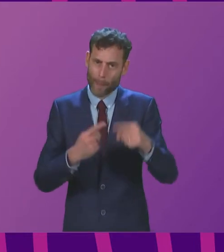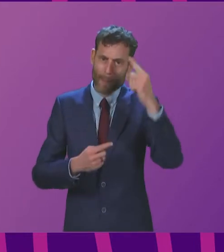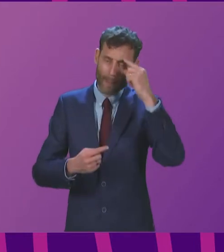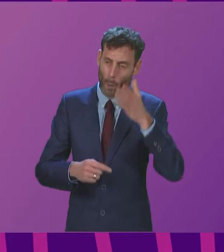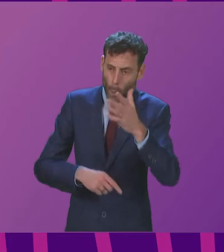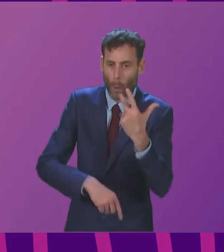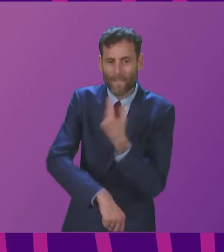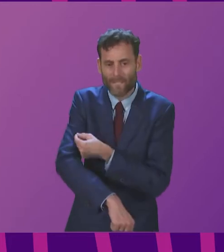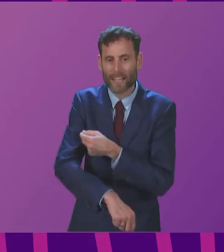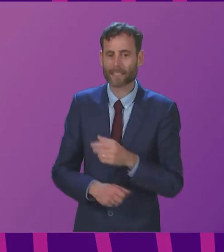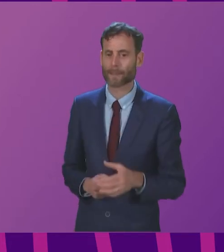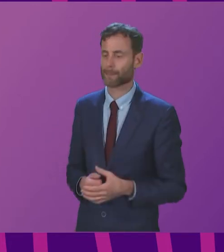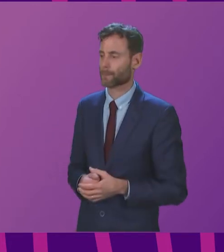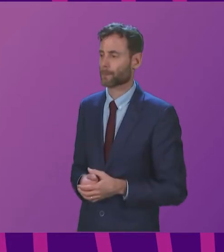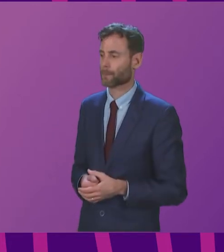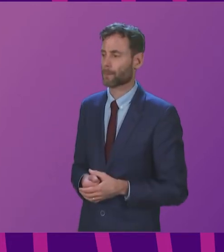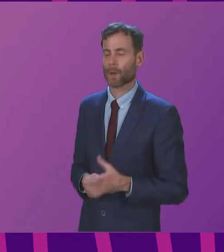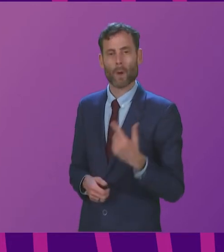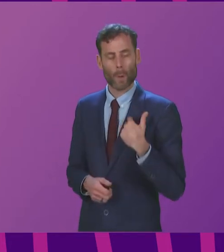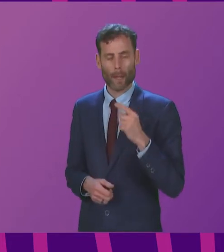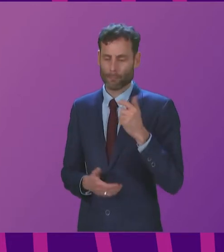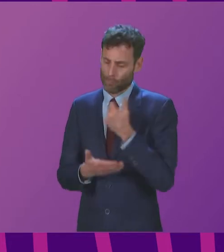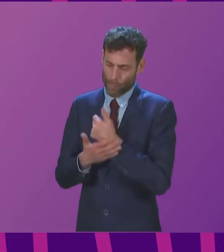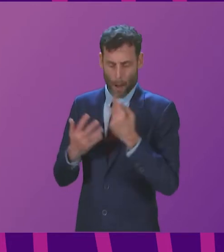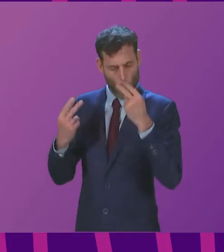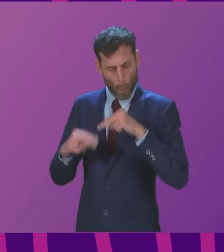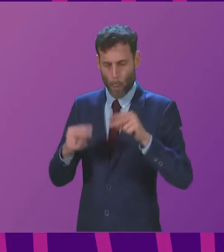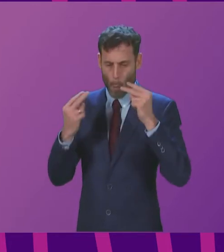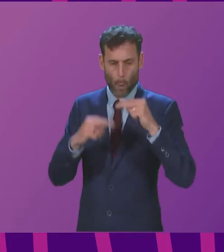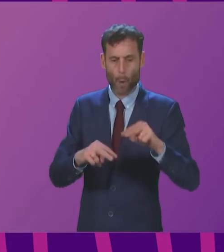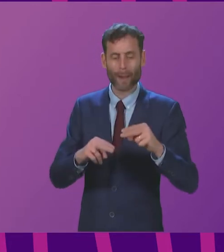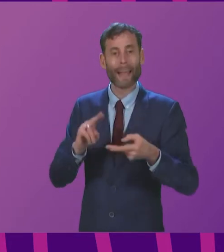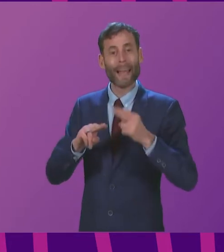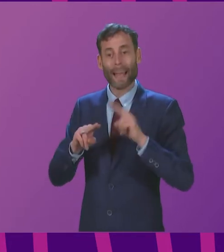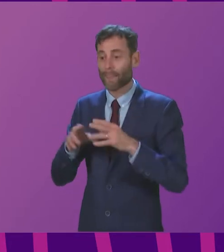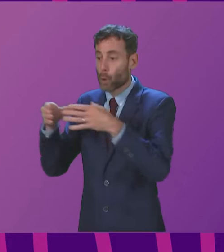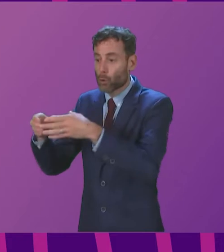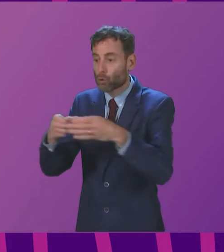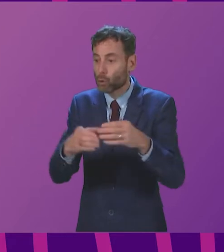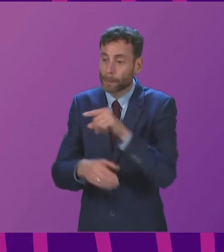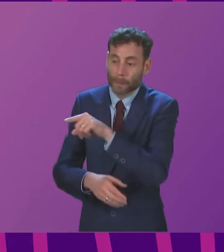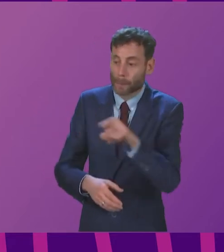We address that issue on an on-going basis, and we will continue to do so. As long as there are groups of people who are unvaccinated or not fully vaccinated,